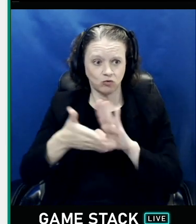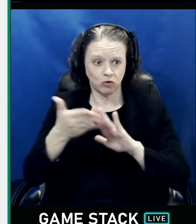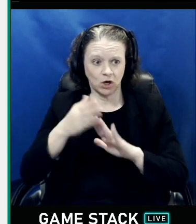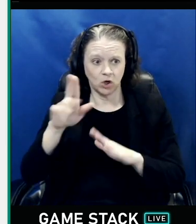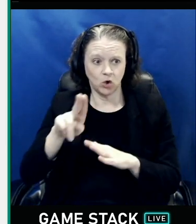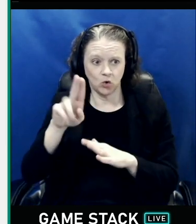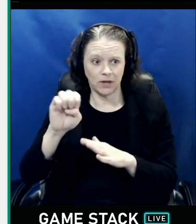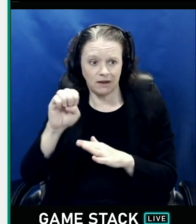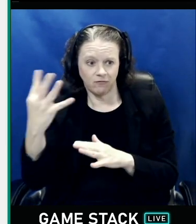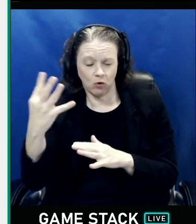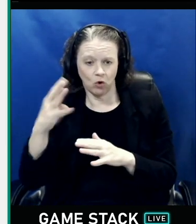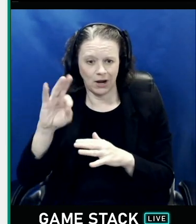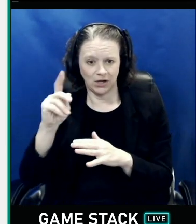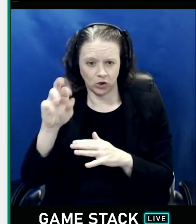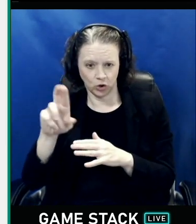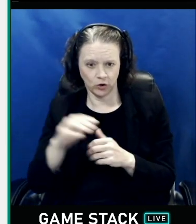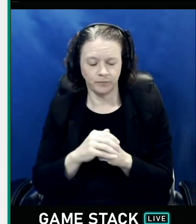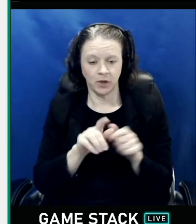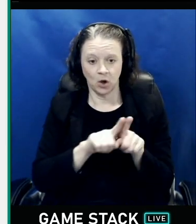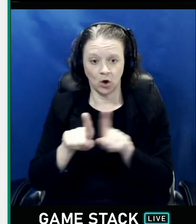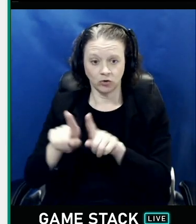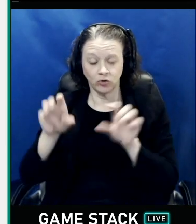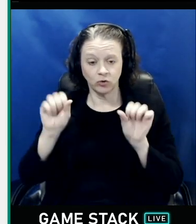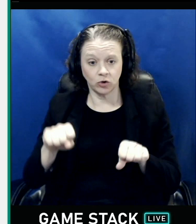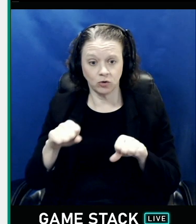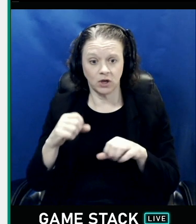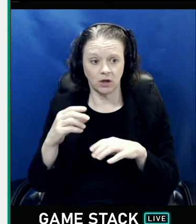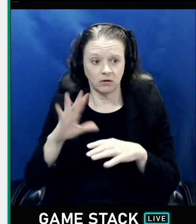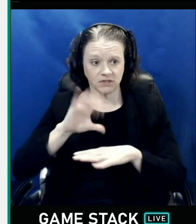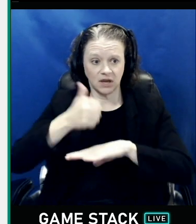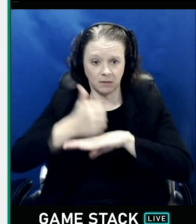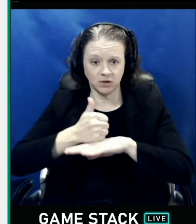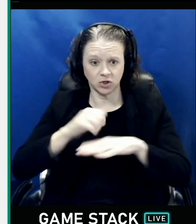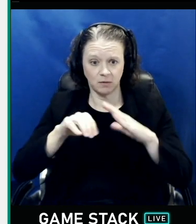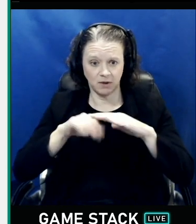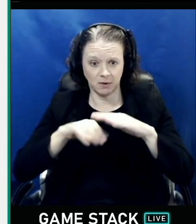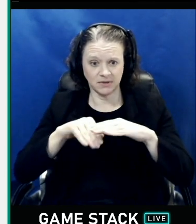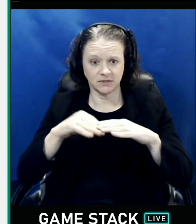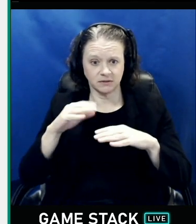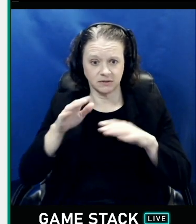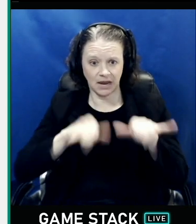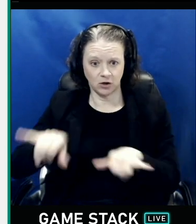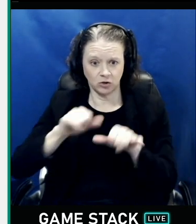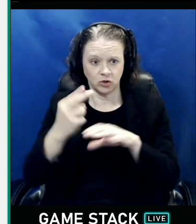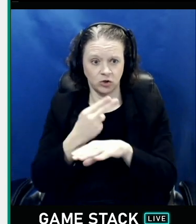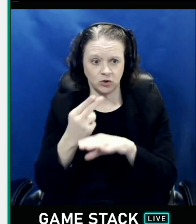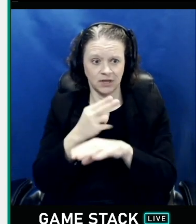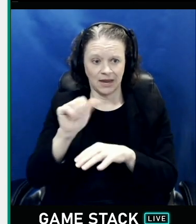Unity developers may enforce minimum standards using the AssetPostprocessor.